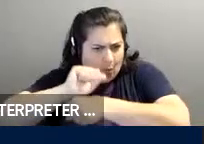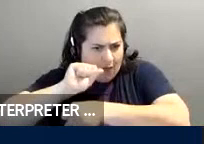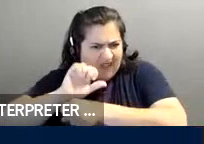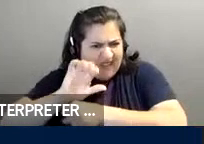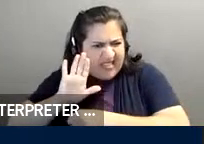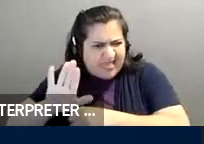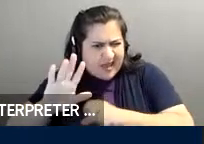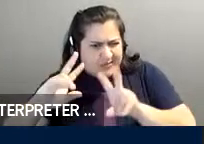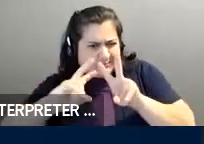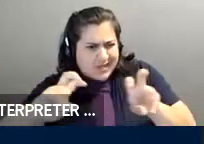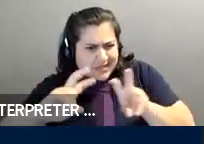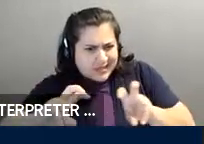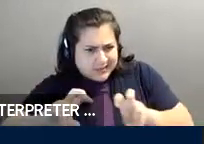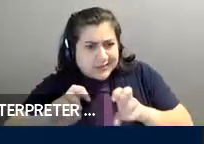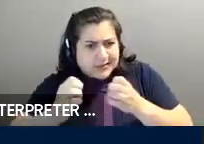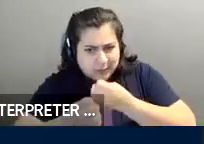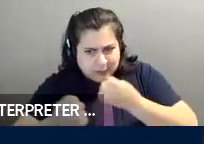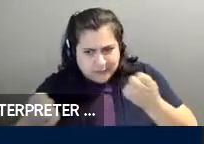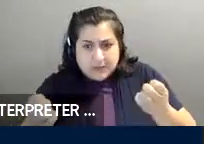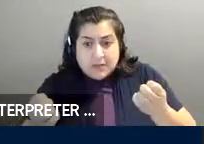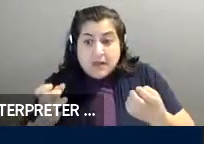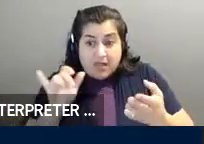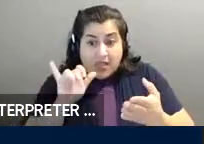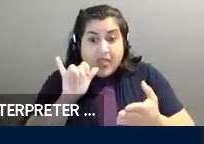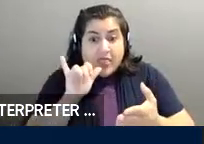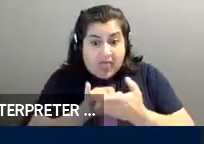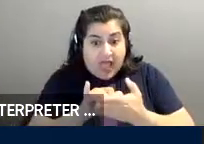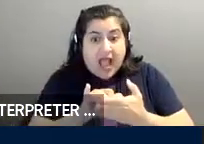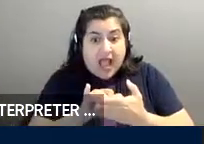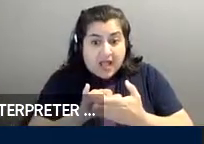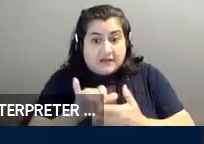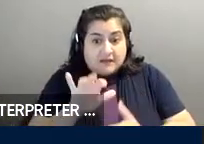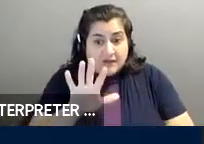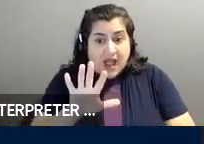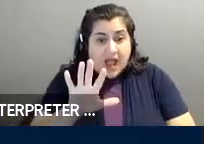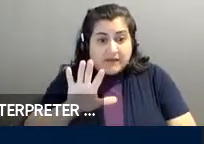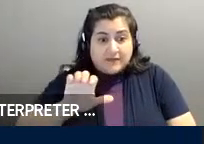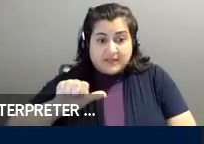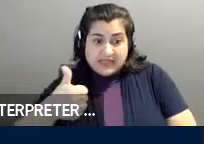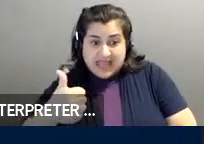Rehabilitation Act gave the Access Board the authority to do.